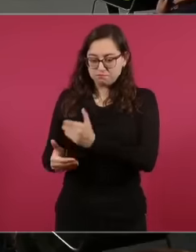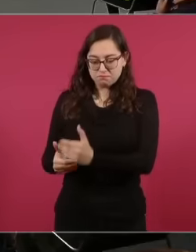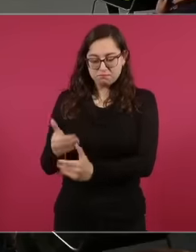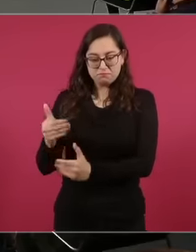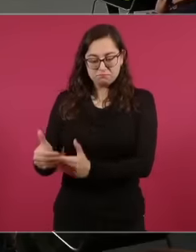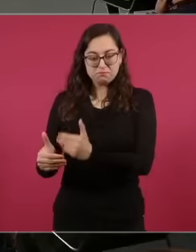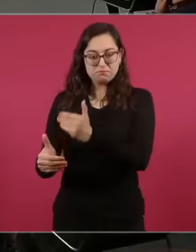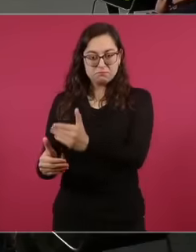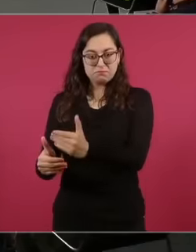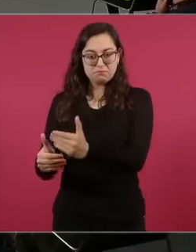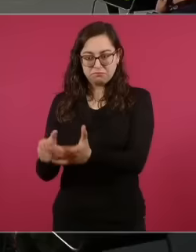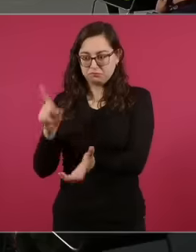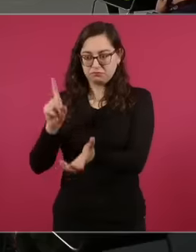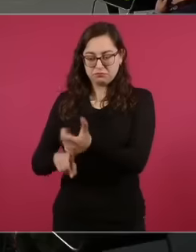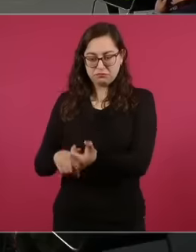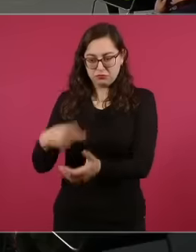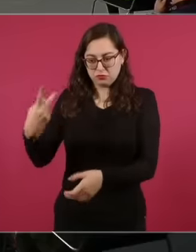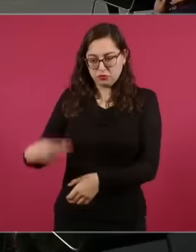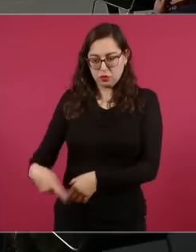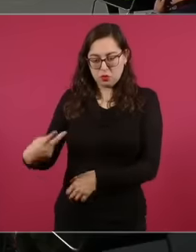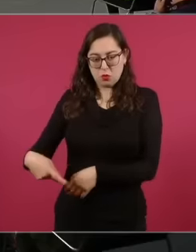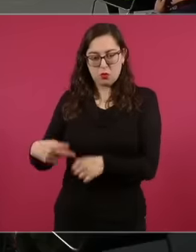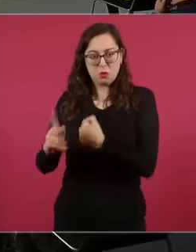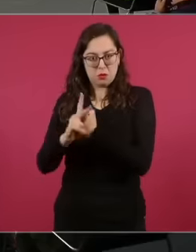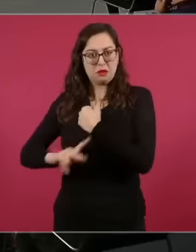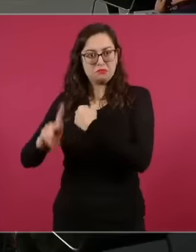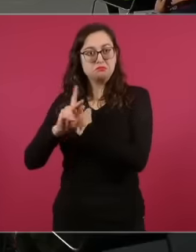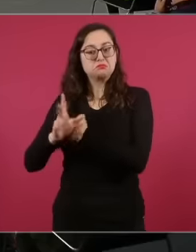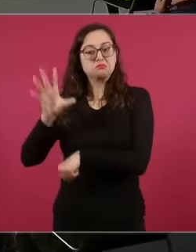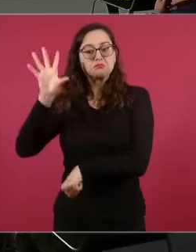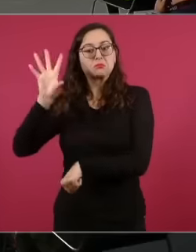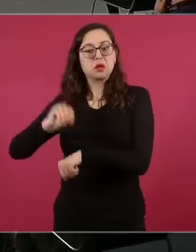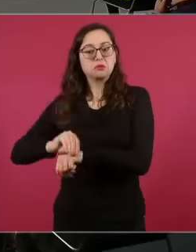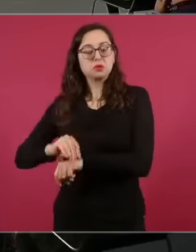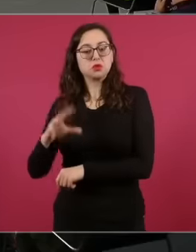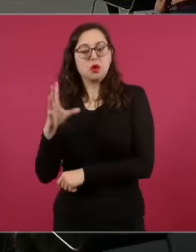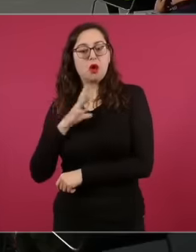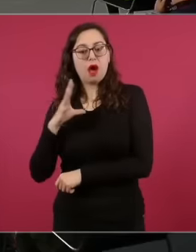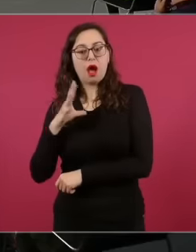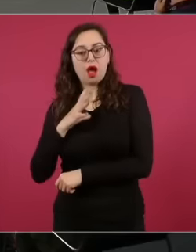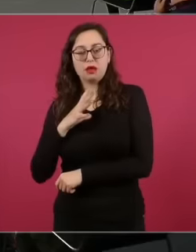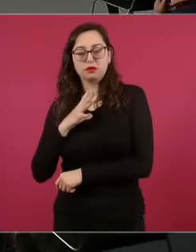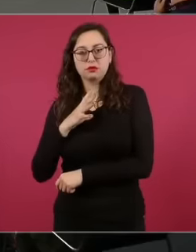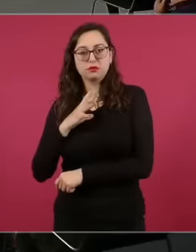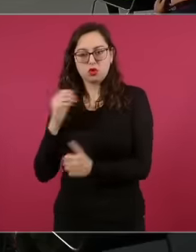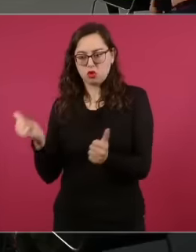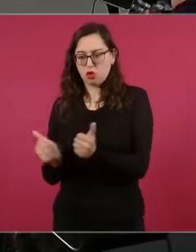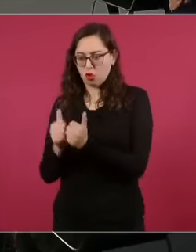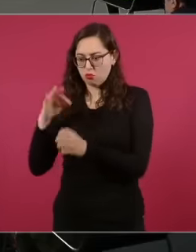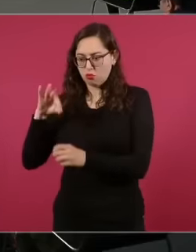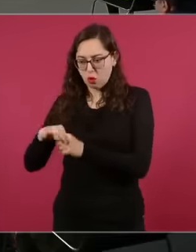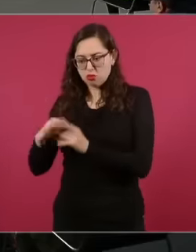democratic rights enshrined in the political constitution of the United Mexican States